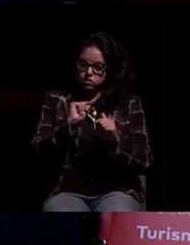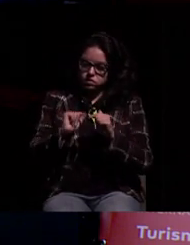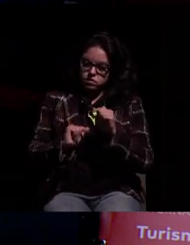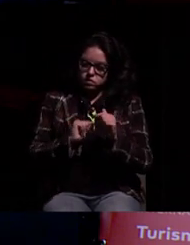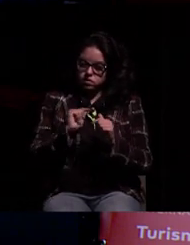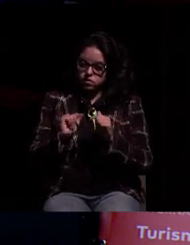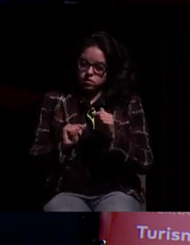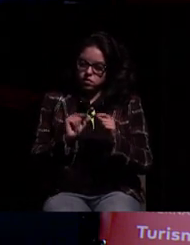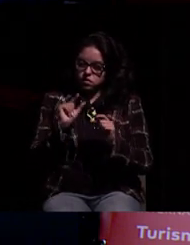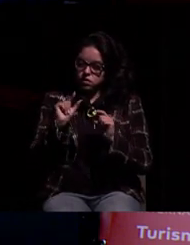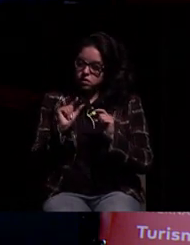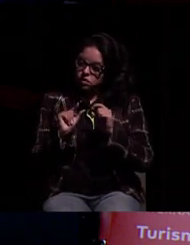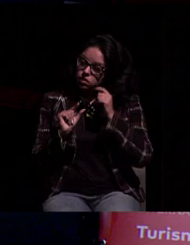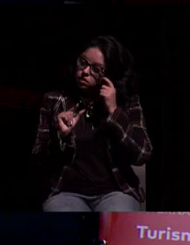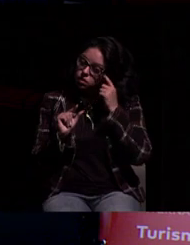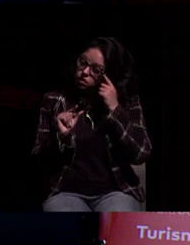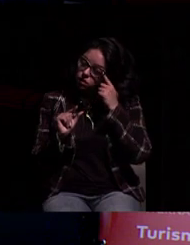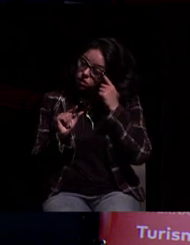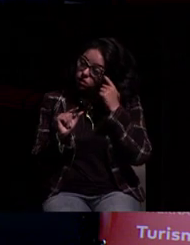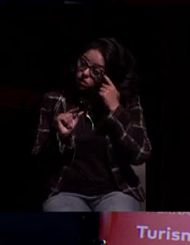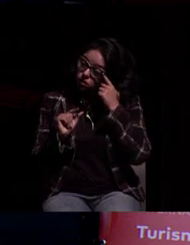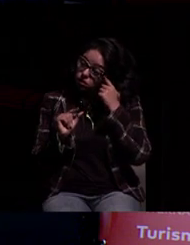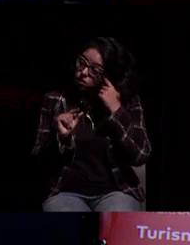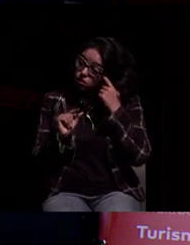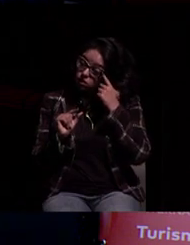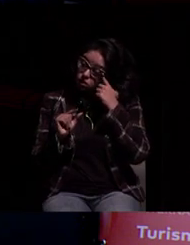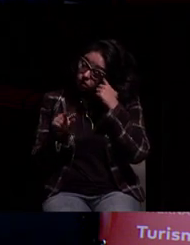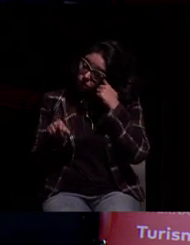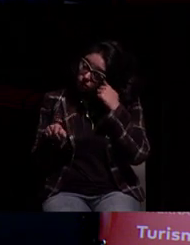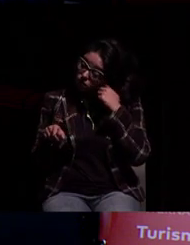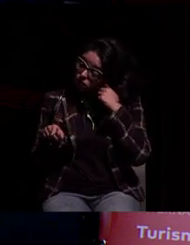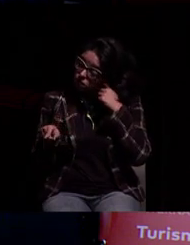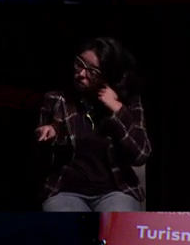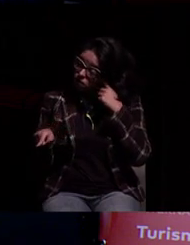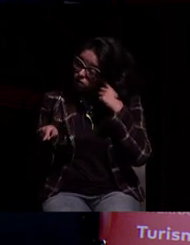we bring these stigmas